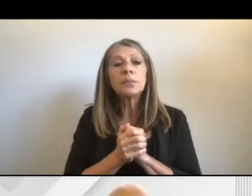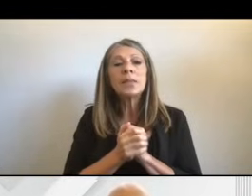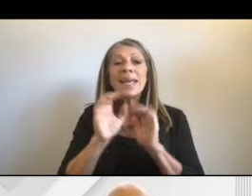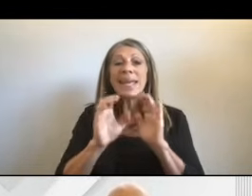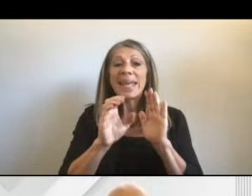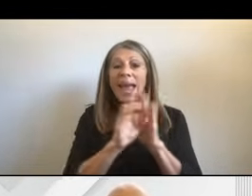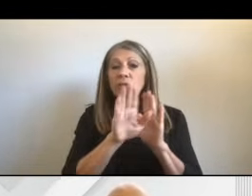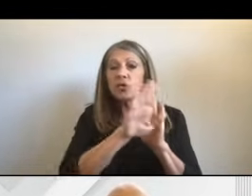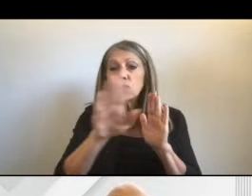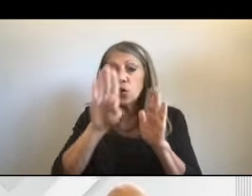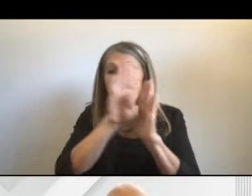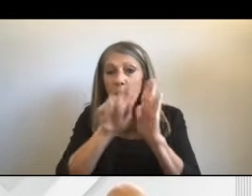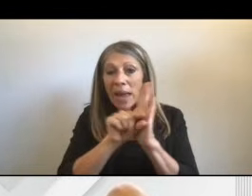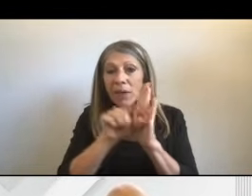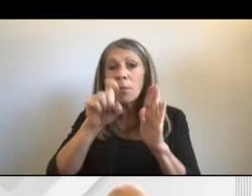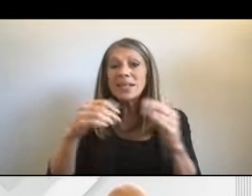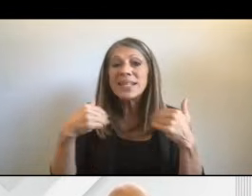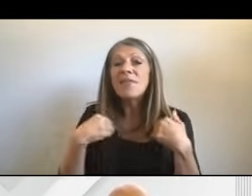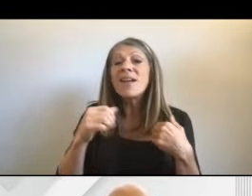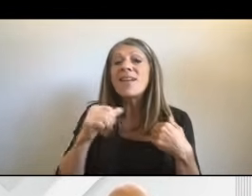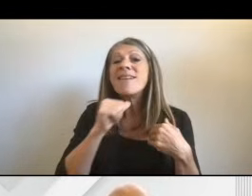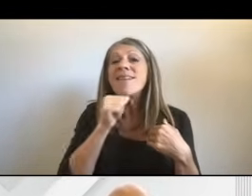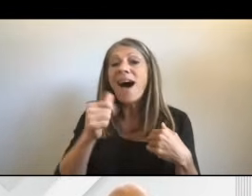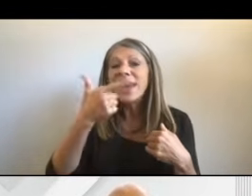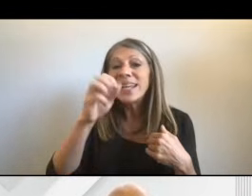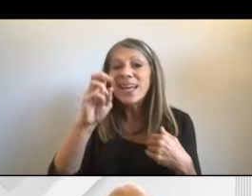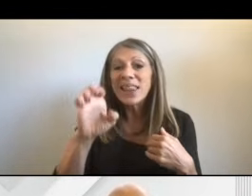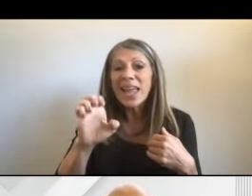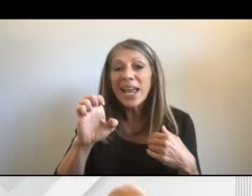and their backgrounds must have a non-glare finish in contrast with their background with